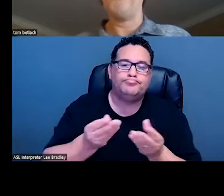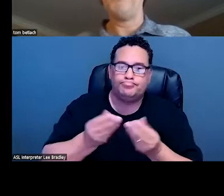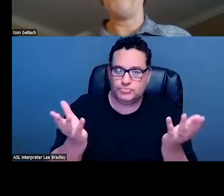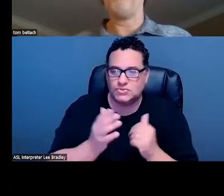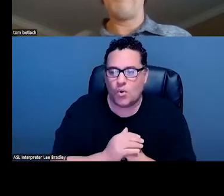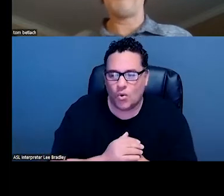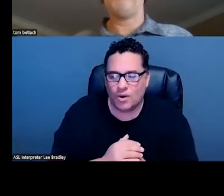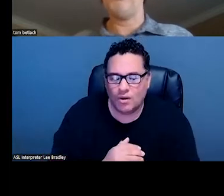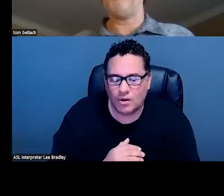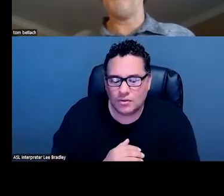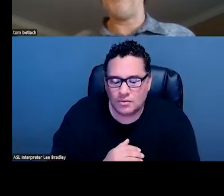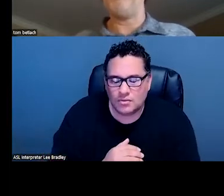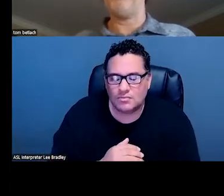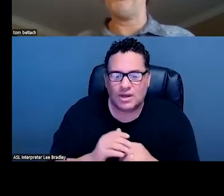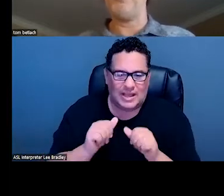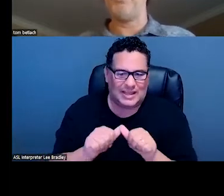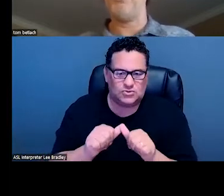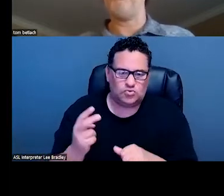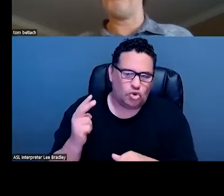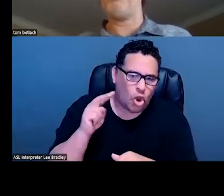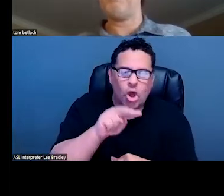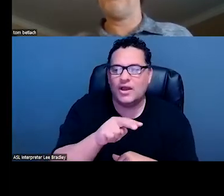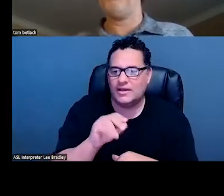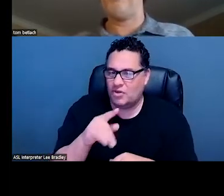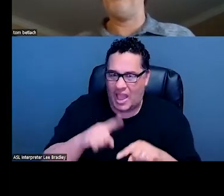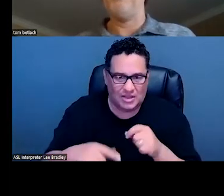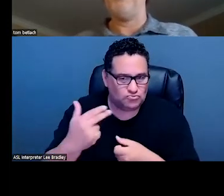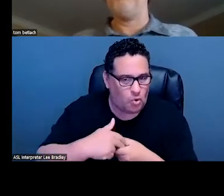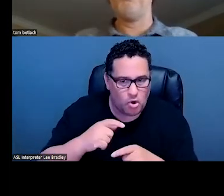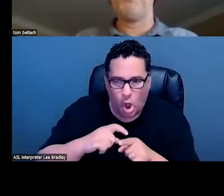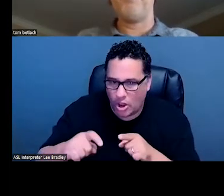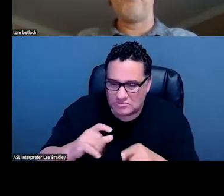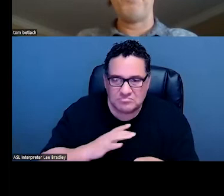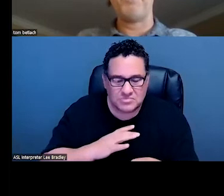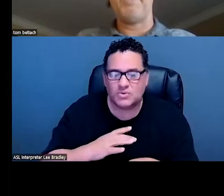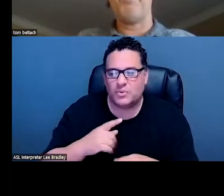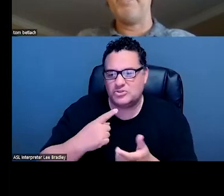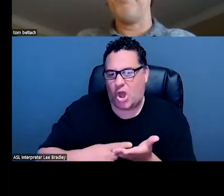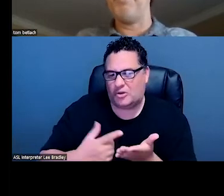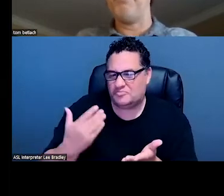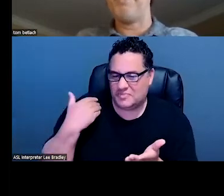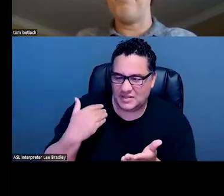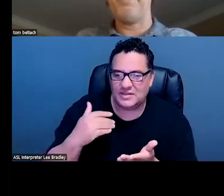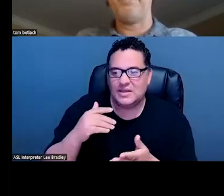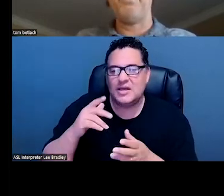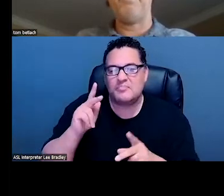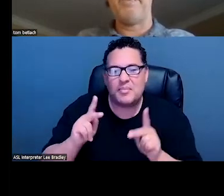MAKE GO BACK AND LOOK IF YOU ARE NOT ABLE TO JOIN THE CALLS. WE ARE TALKING EARLIER ABOUT INDIVIDUALS THAT HAVE BEEN WITH US EVERY WEEK. WE DON'T HAVE, WE KNOW NOT EVERYBODY CAN DO THAT.